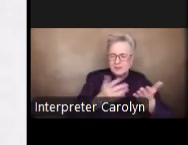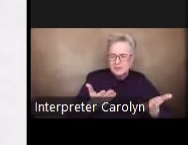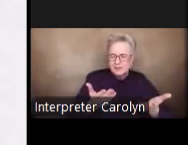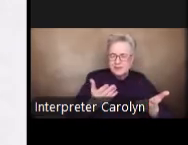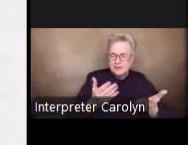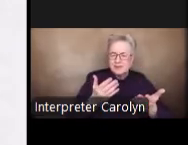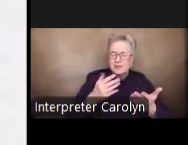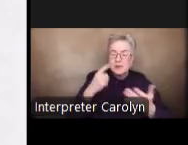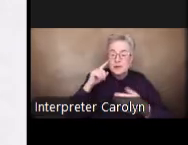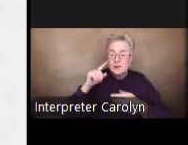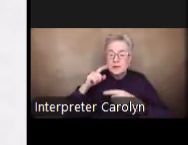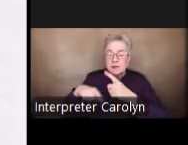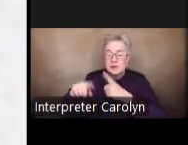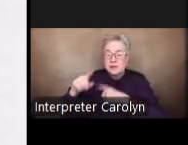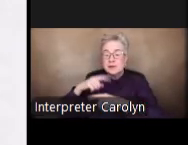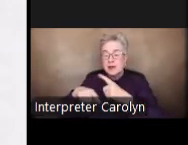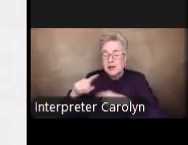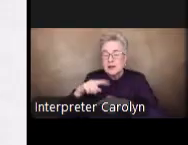So for sign language, this includes